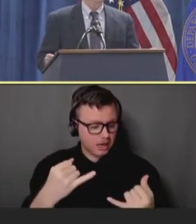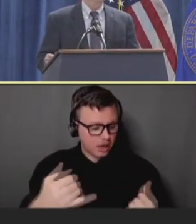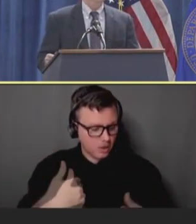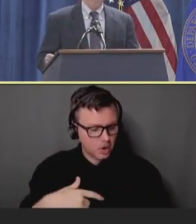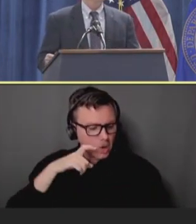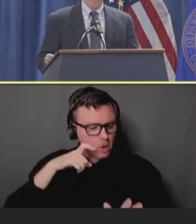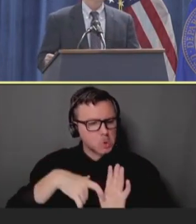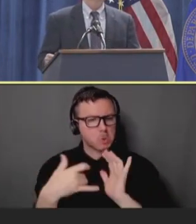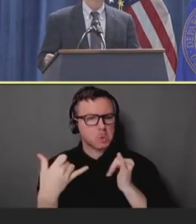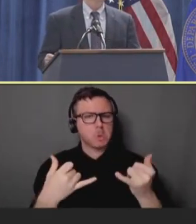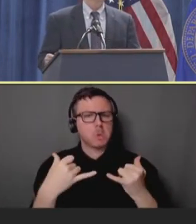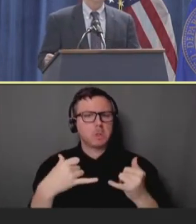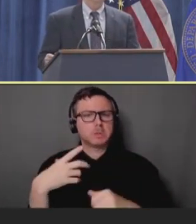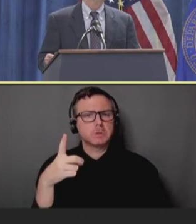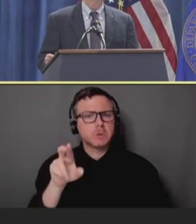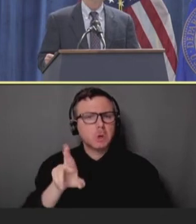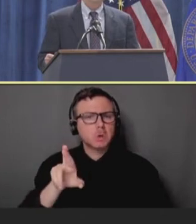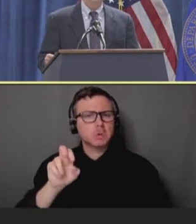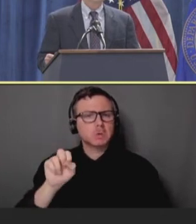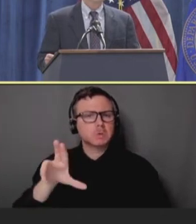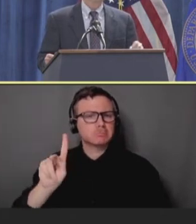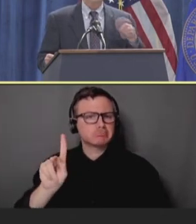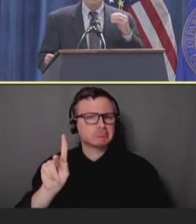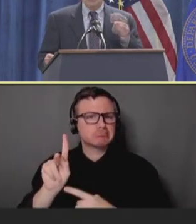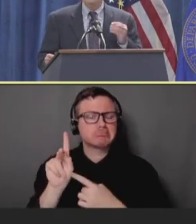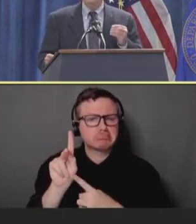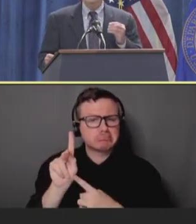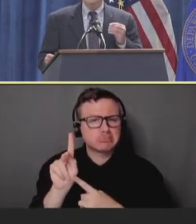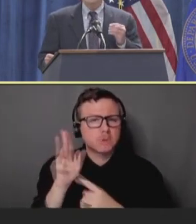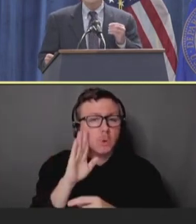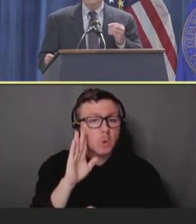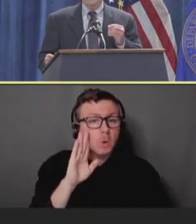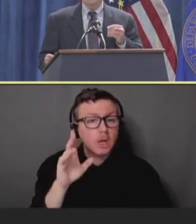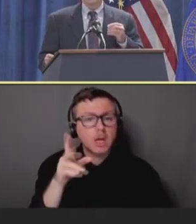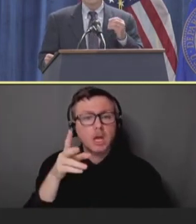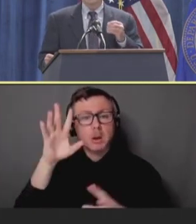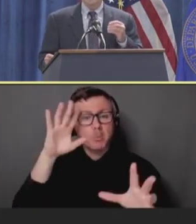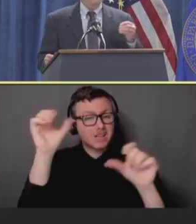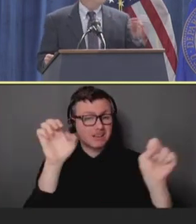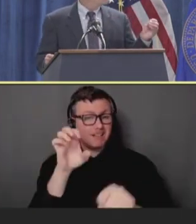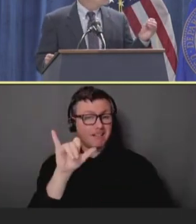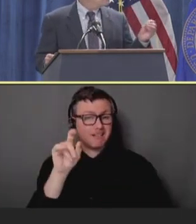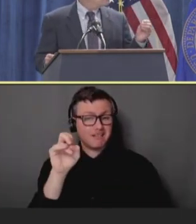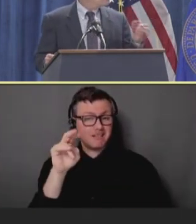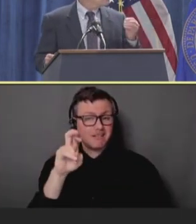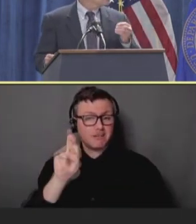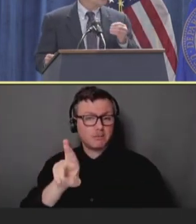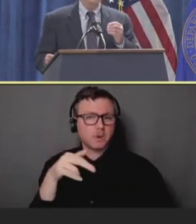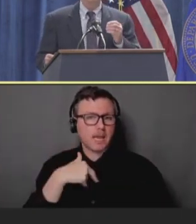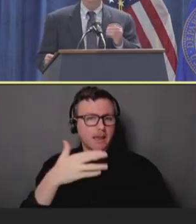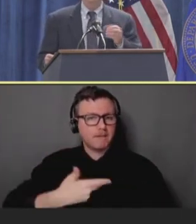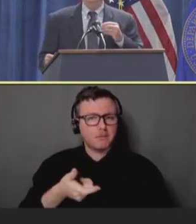As Dr. Salk knows, President Eisenhower invited his father, Jonah Salk [phonetic sp], to the